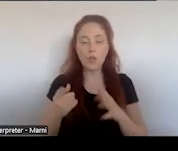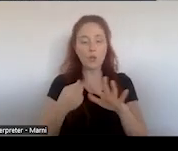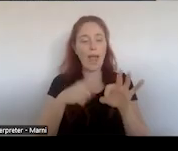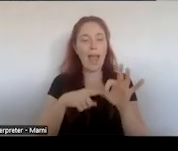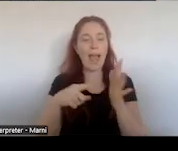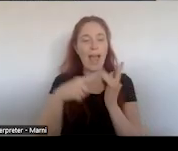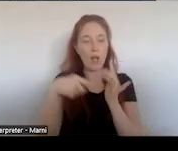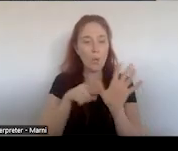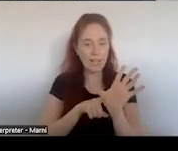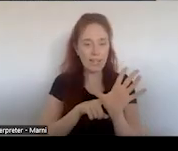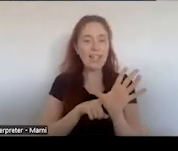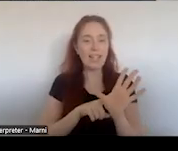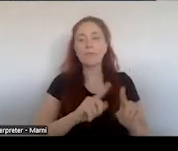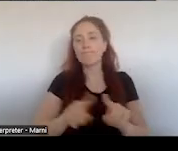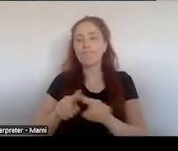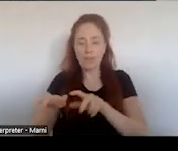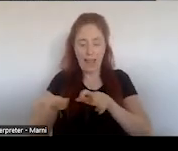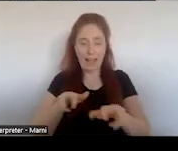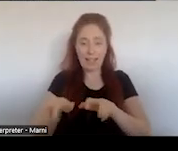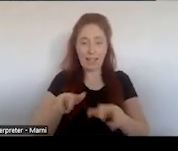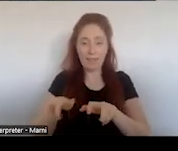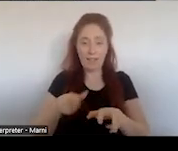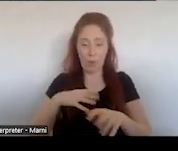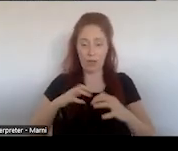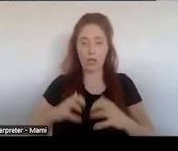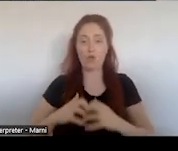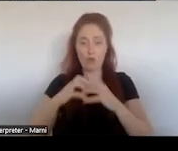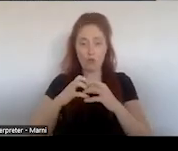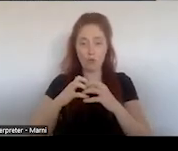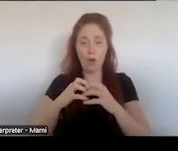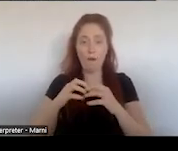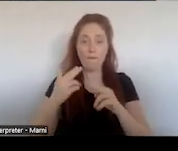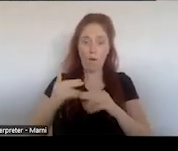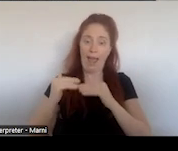roadmap of activities to build the foundations for equity for artists, arts workers and audiences